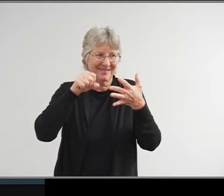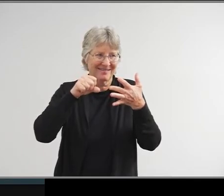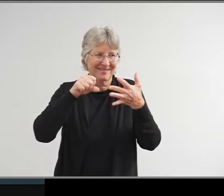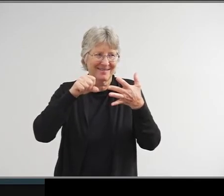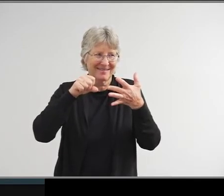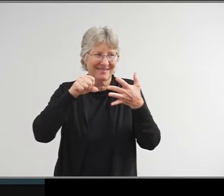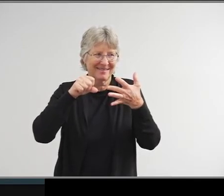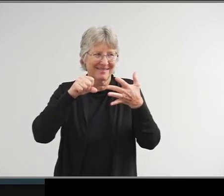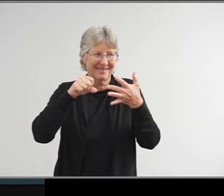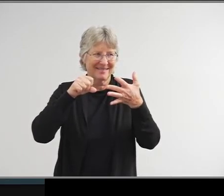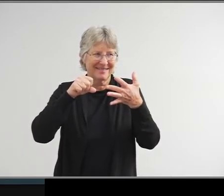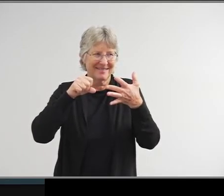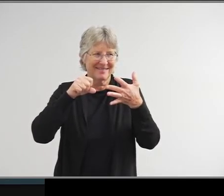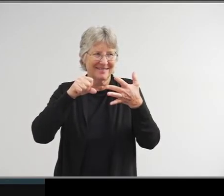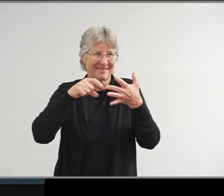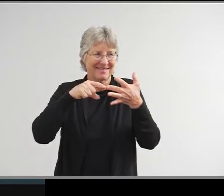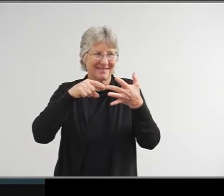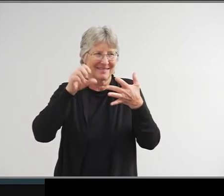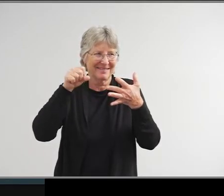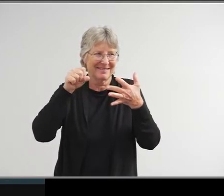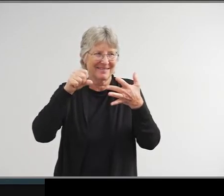Well, you were muted, but I read lips.